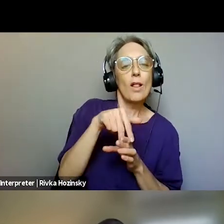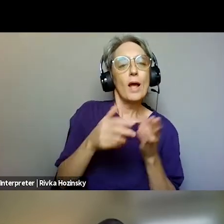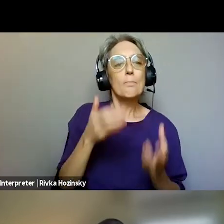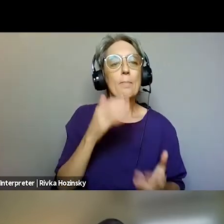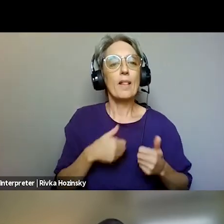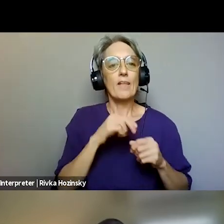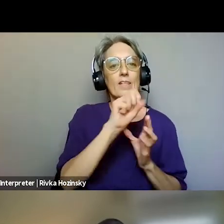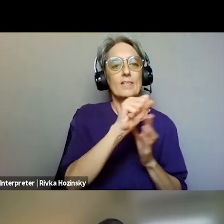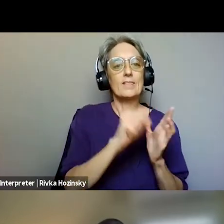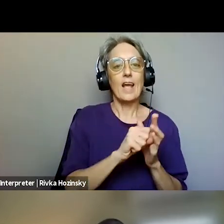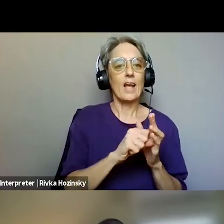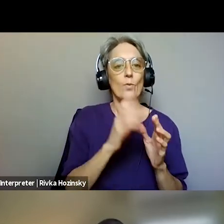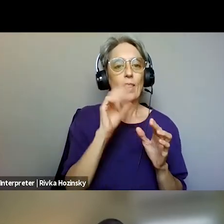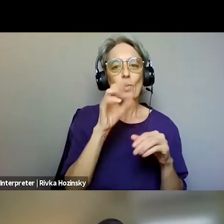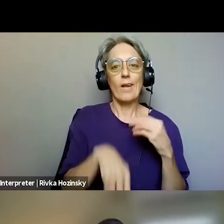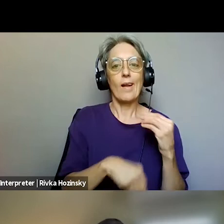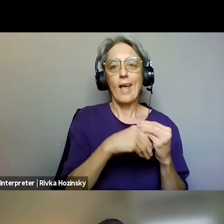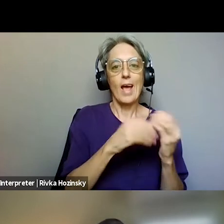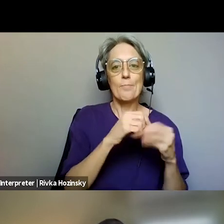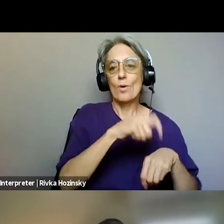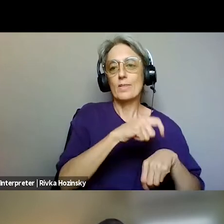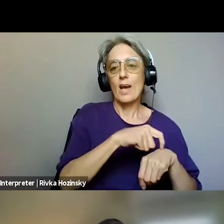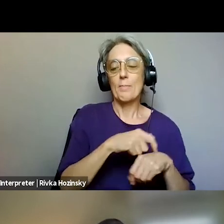It doesn’t cover the full population right. So when we’re talking about Medicaid, we’re talking